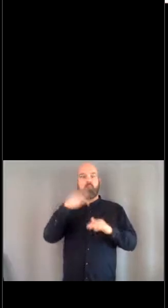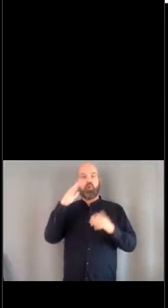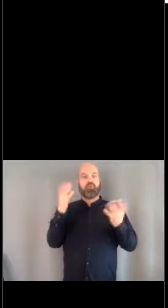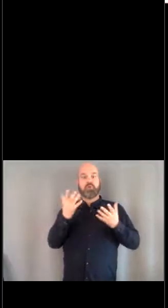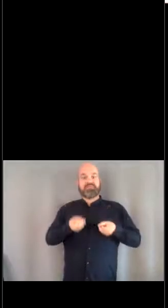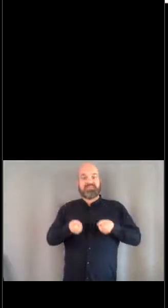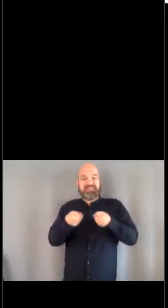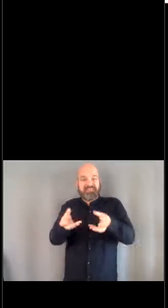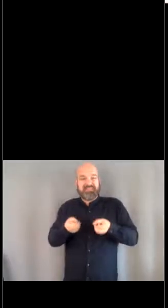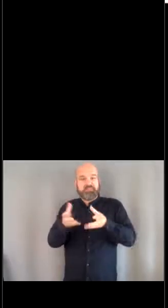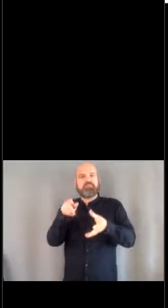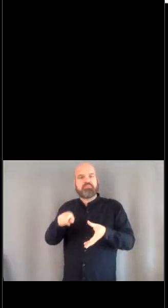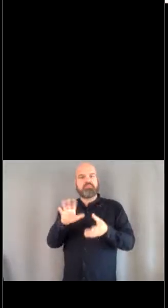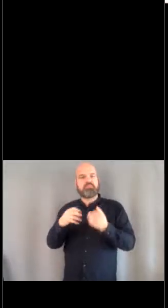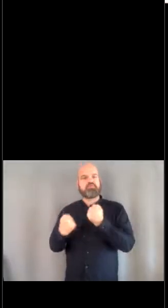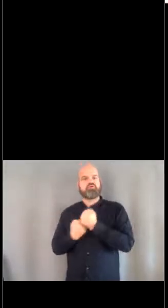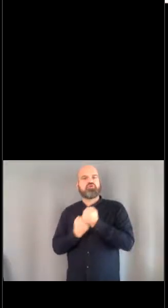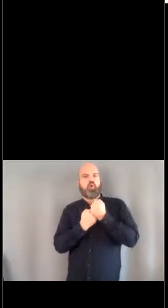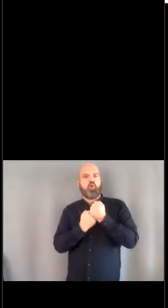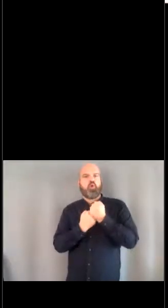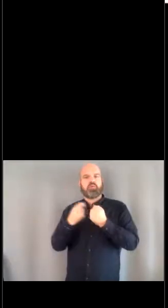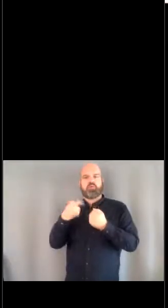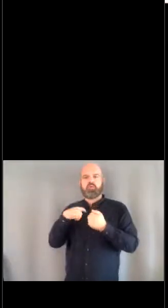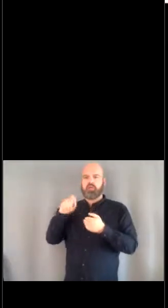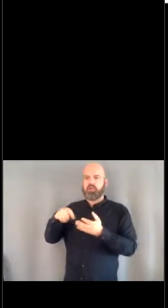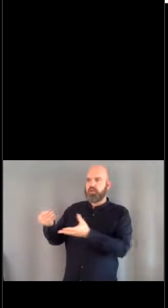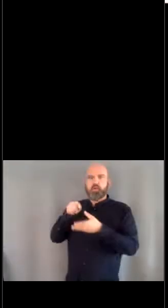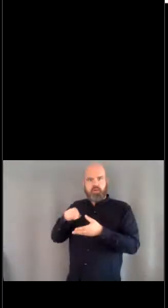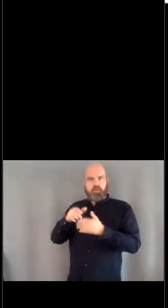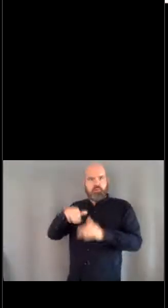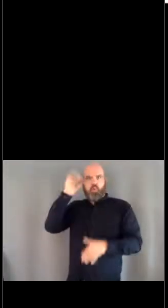If we take out support needs, like support personal assistance